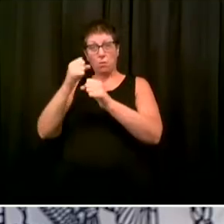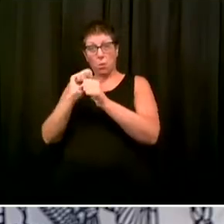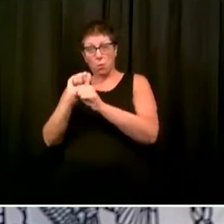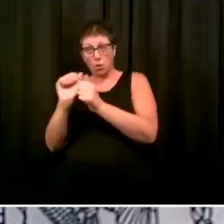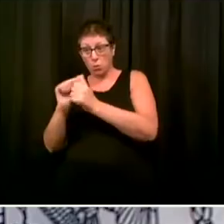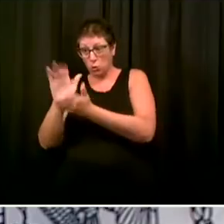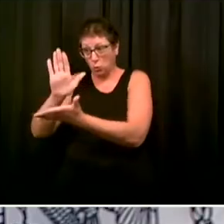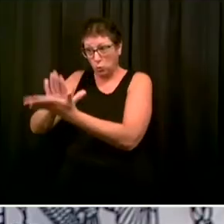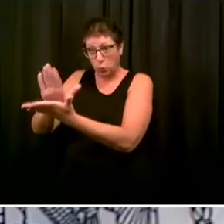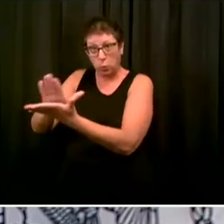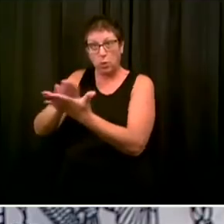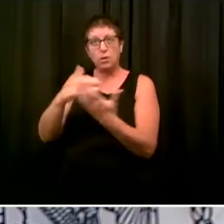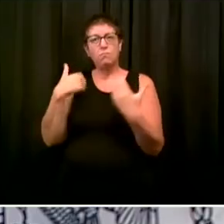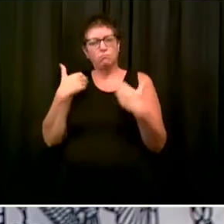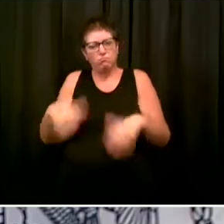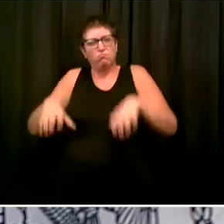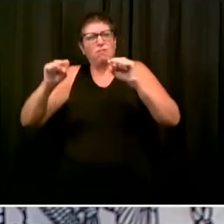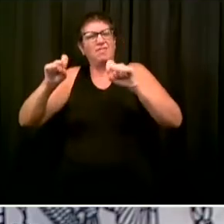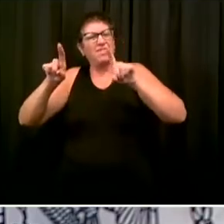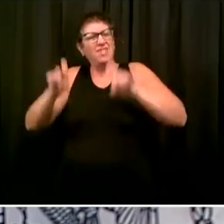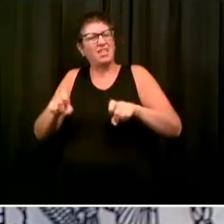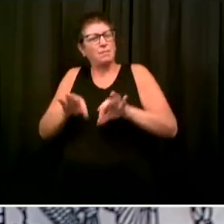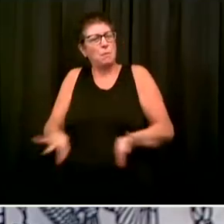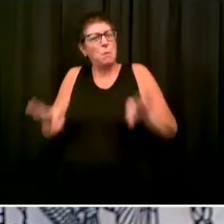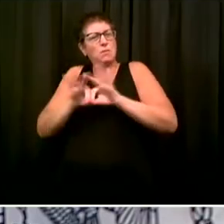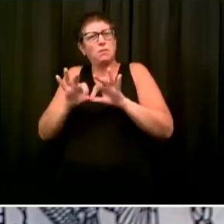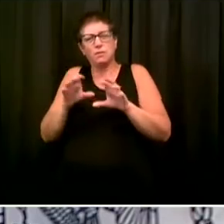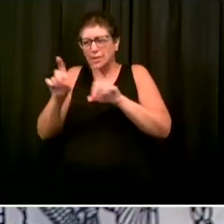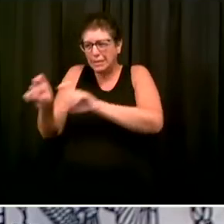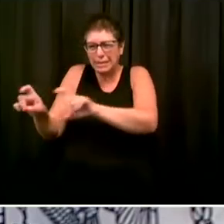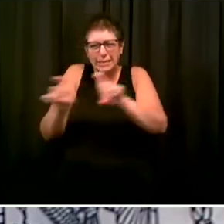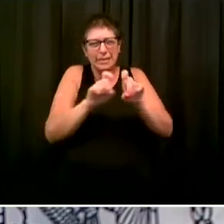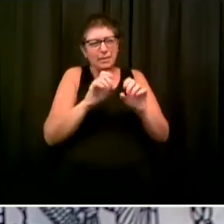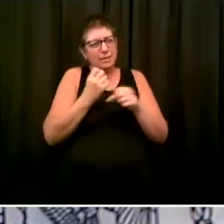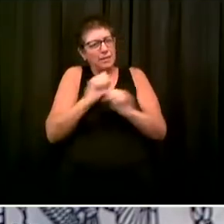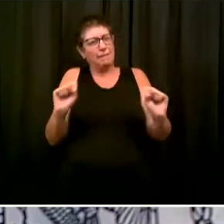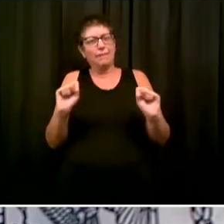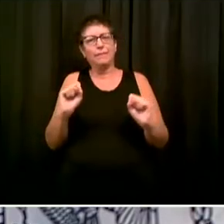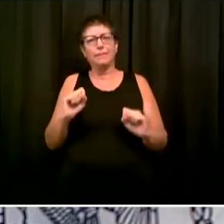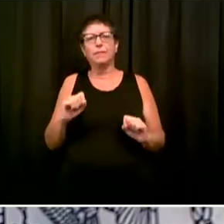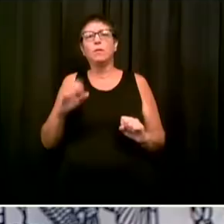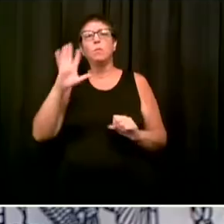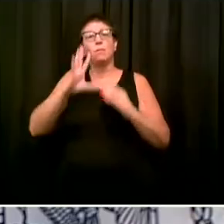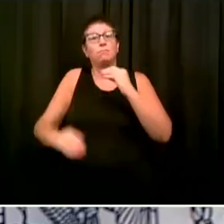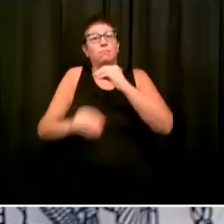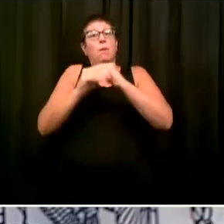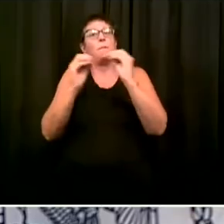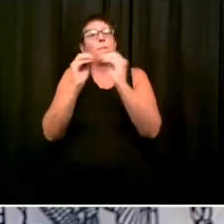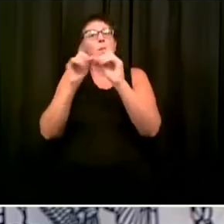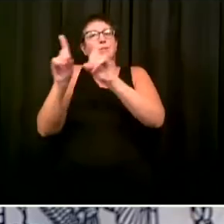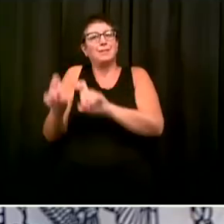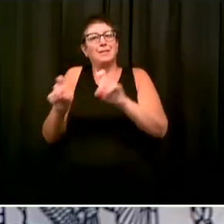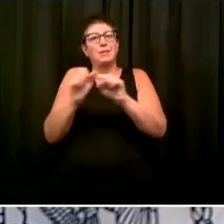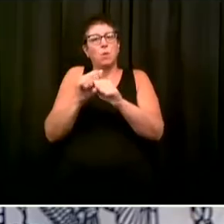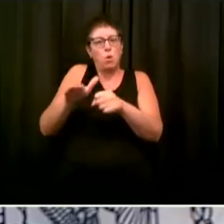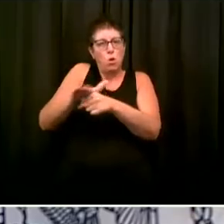THE SCHOOL COMMUNITY RIGHT NOYOW U CAN BE TESTED FOR